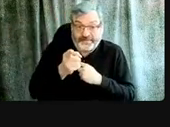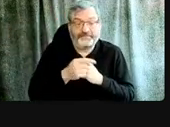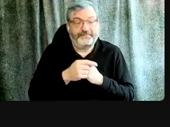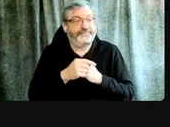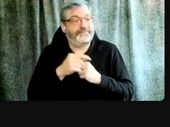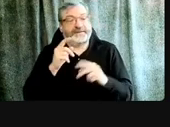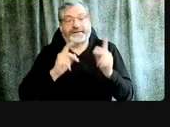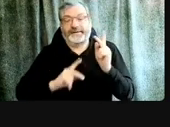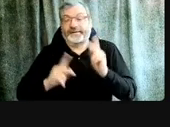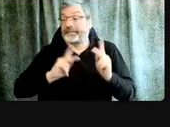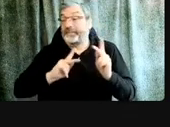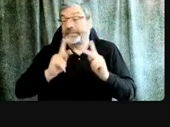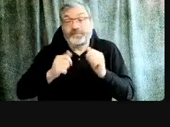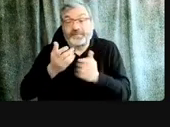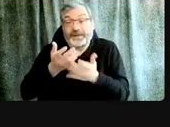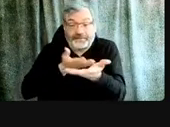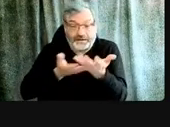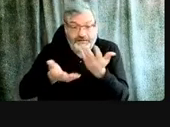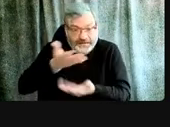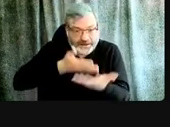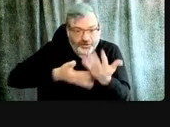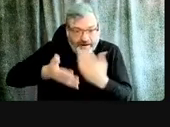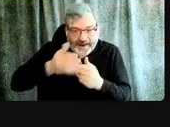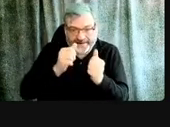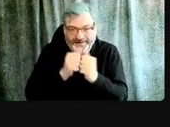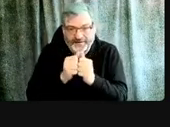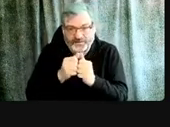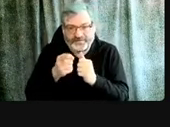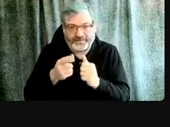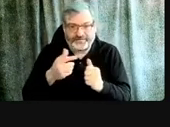with objects in the Museum, having reactions to them.